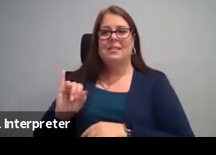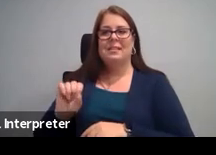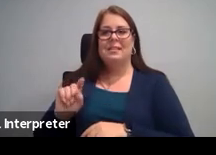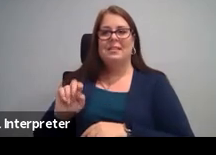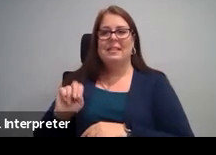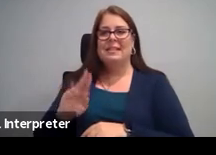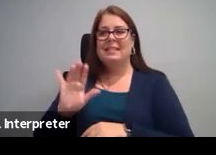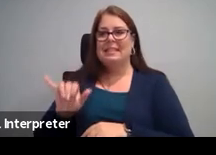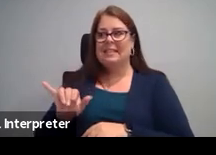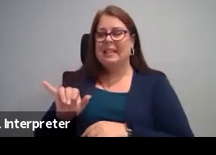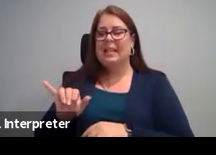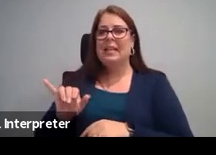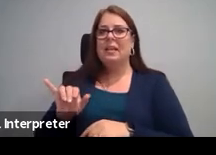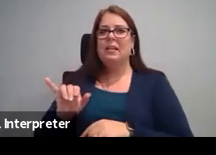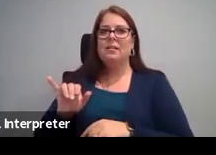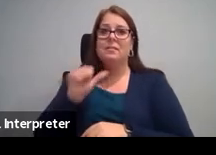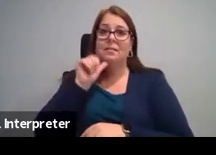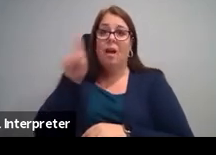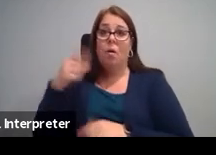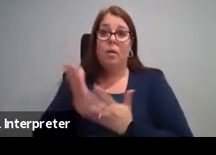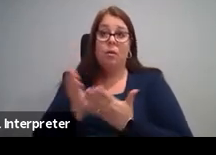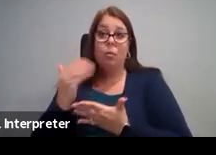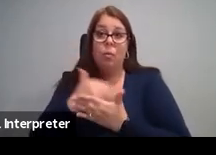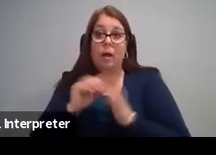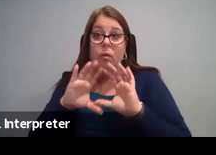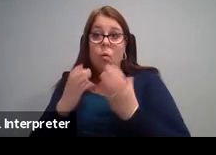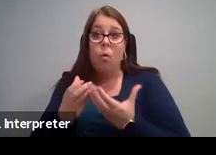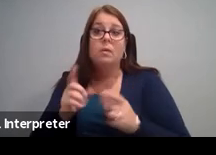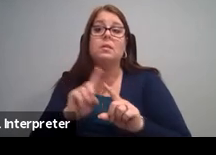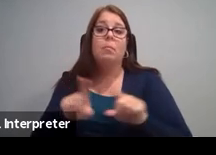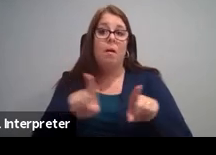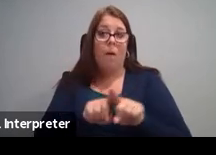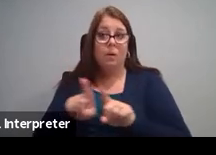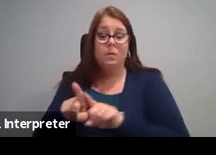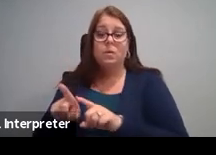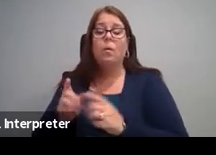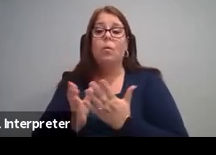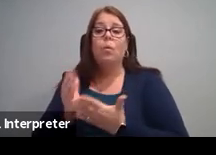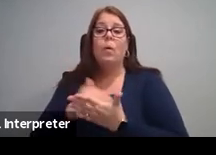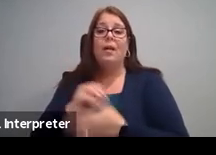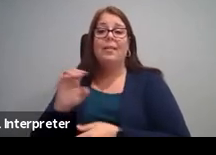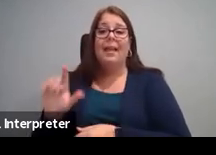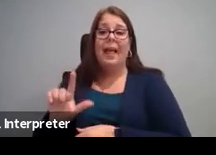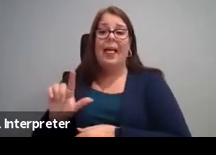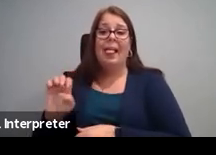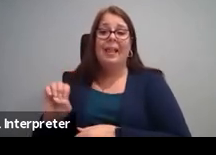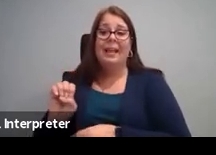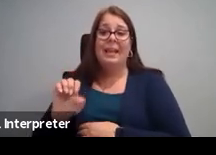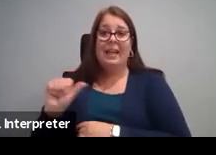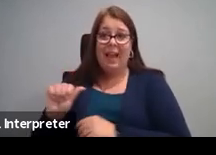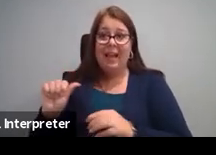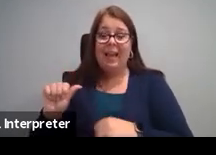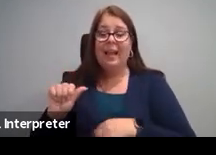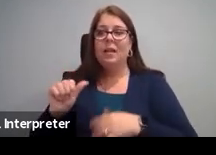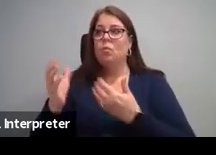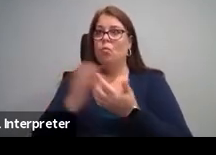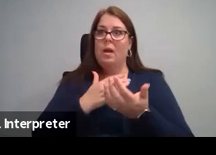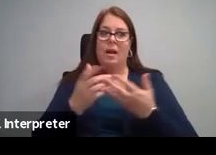Laurie Arnold: You know, throughout a course but across an LTA what is happening in one students class you'd want it to have some consistency. Ideally, with